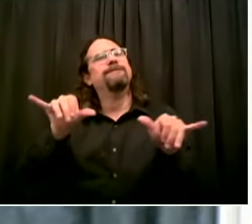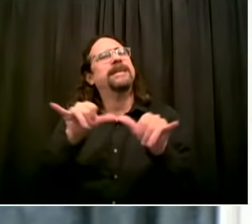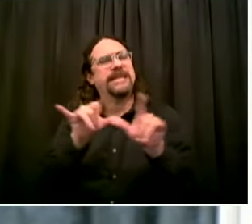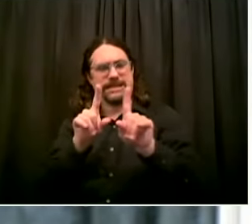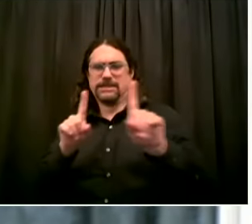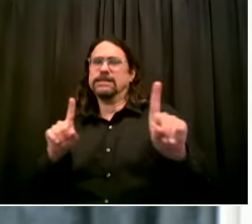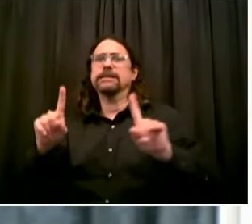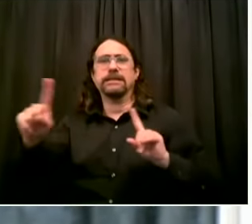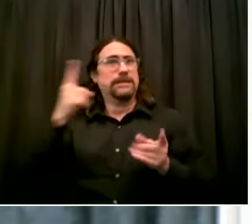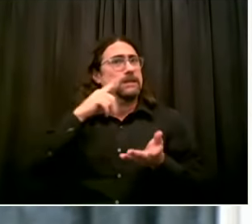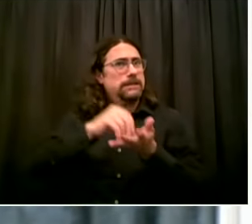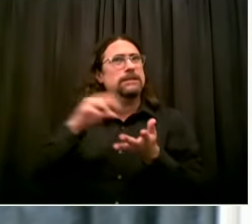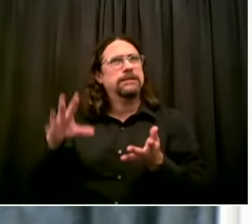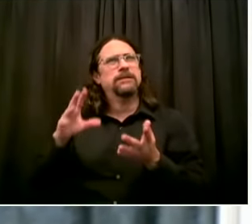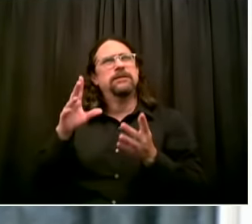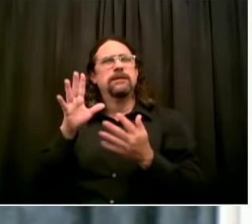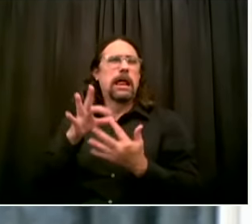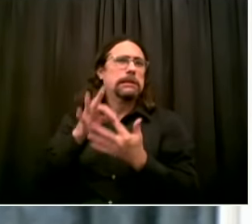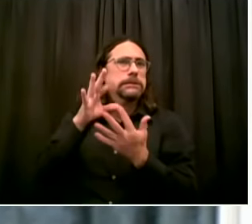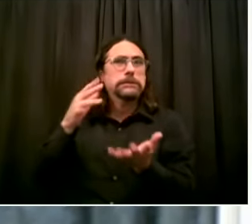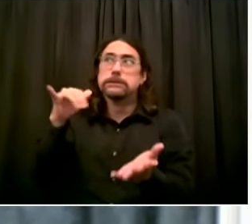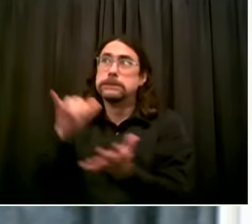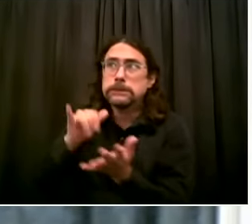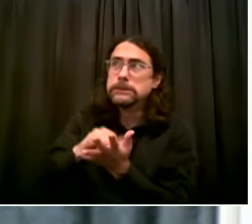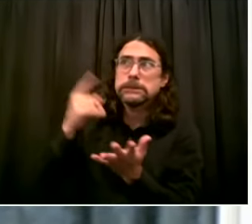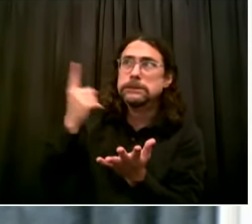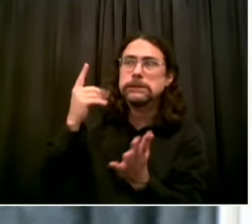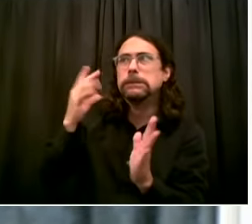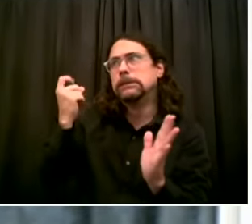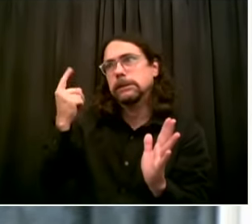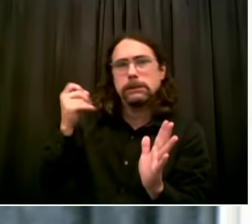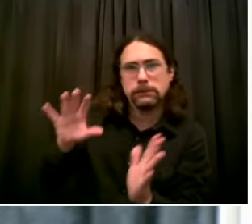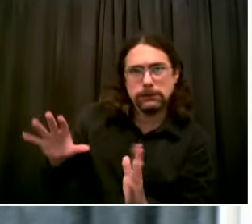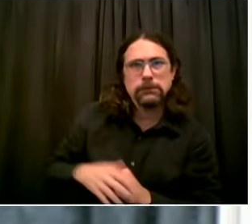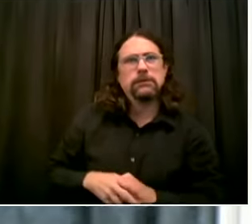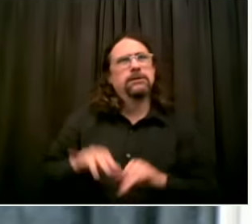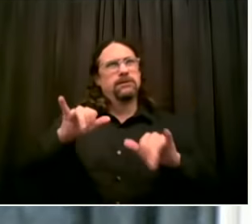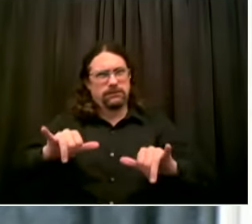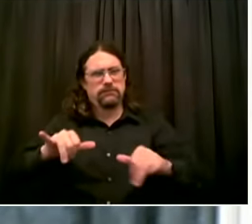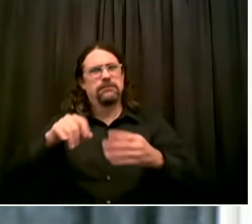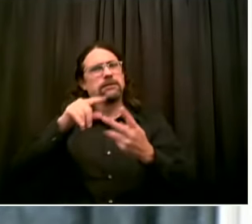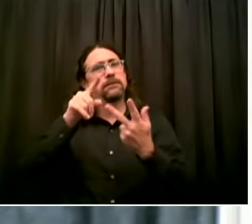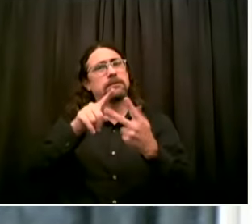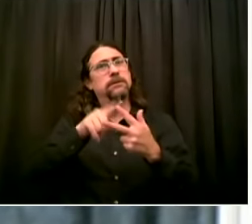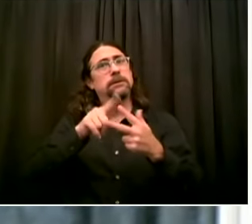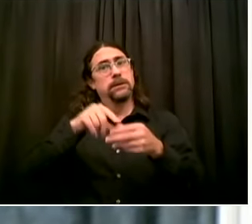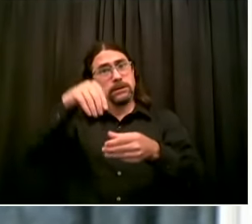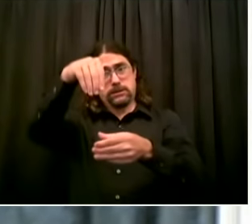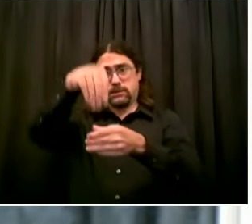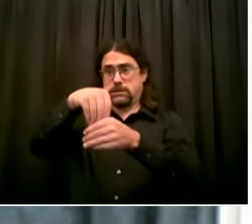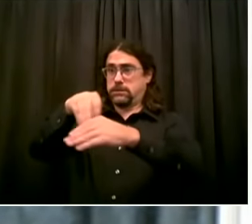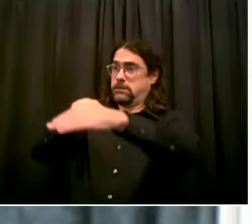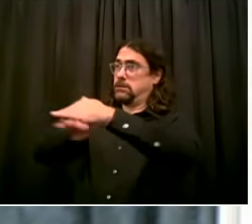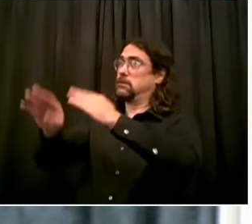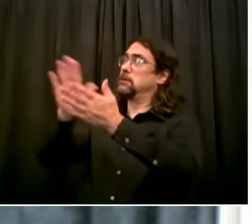RESROUCES THAT ETH ENTIRE CITY HAS AT ITS SDIPOSAL. WE INTEND TO SHORE UP SAFETY